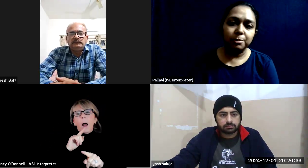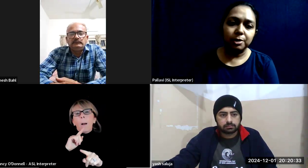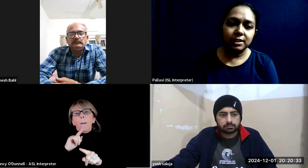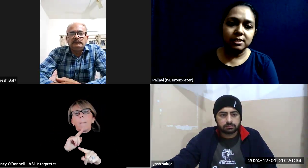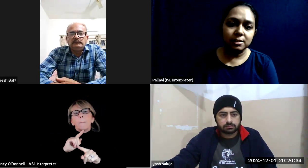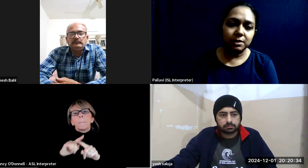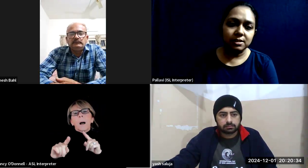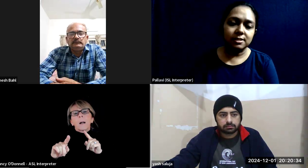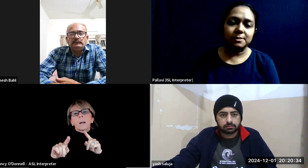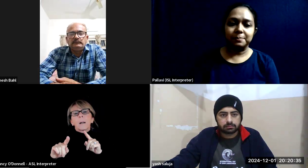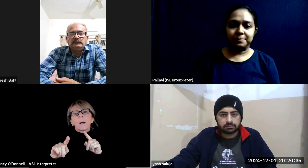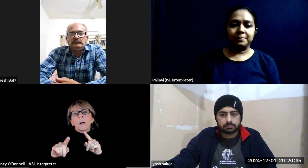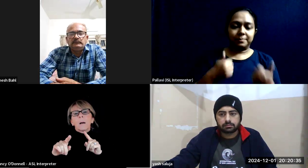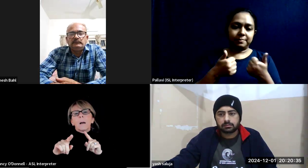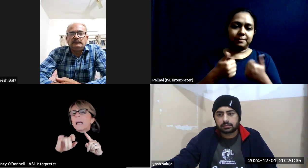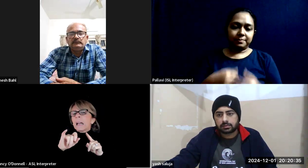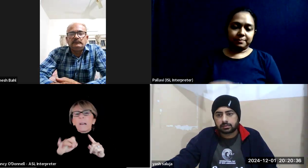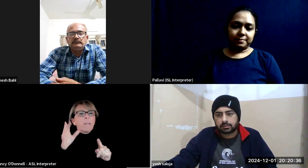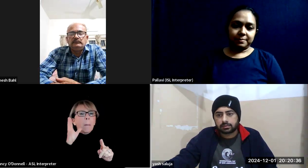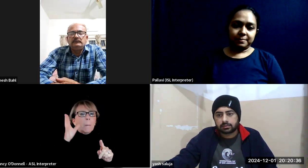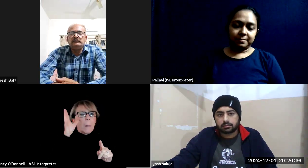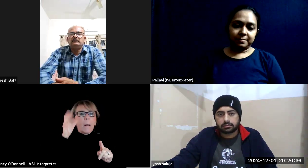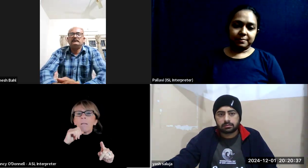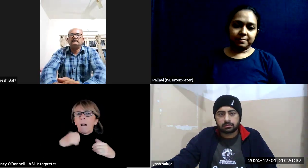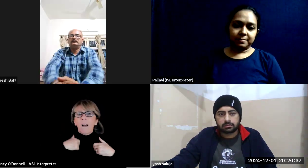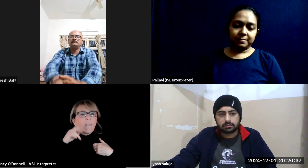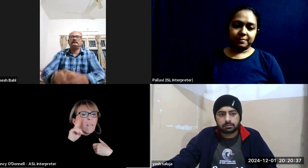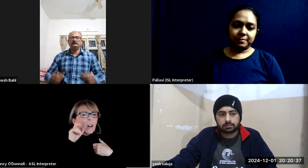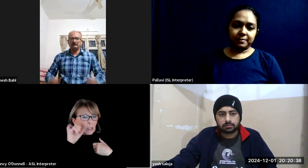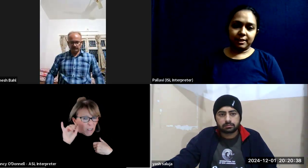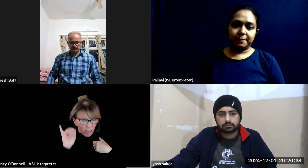What about these experiences?